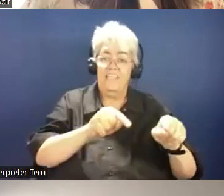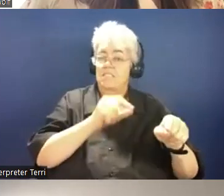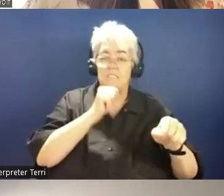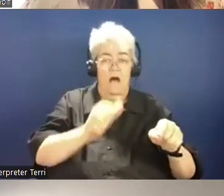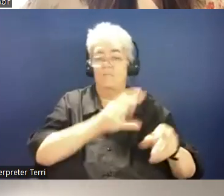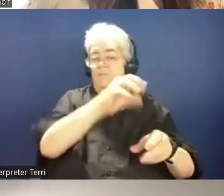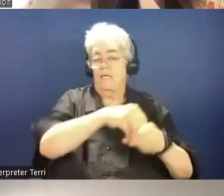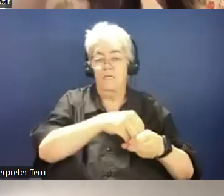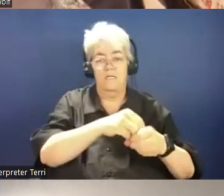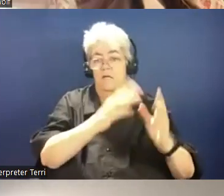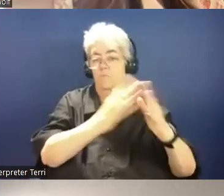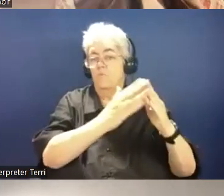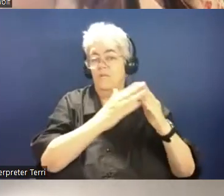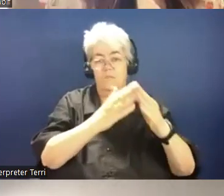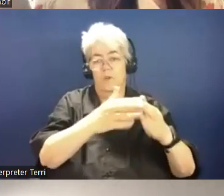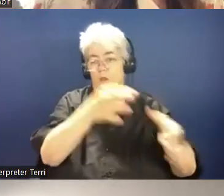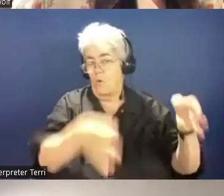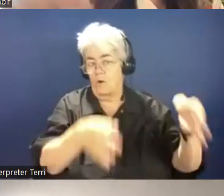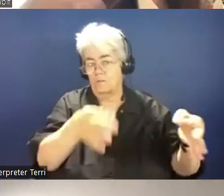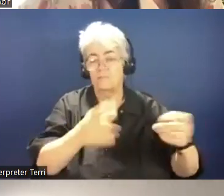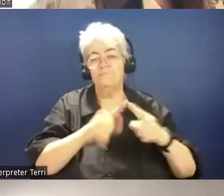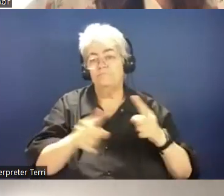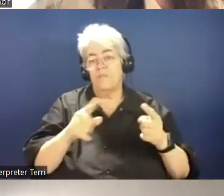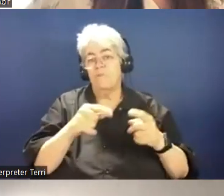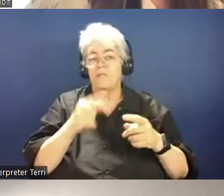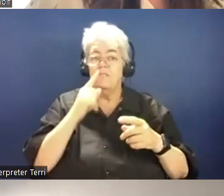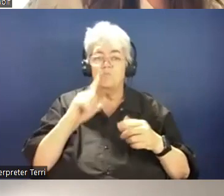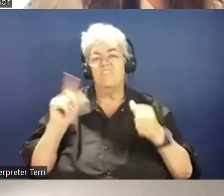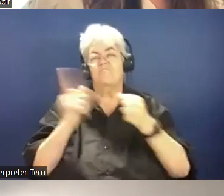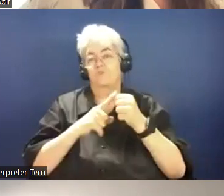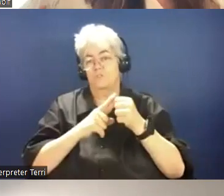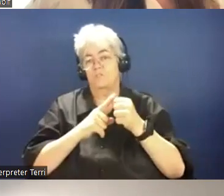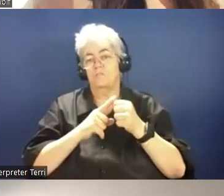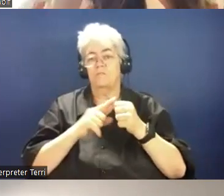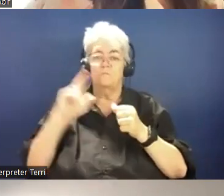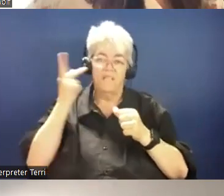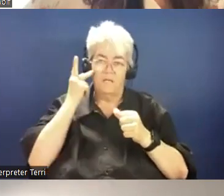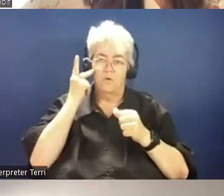But this felt like a very important first political step. There are a lot more nuances